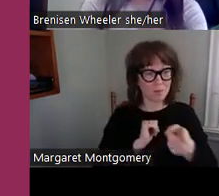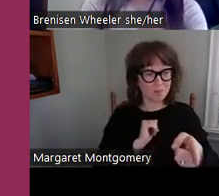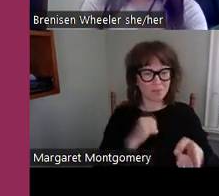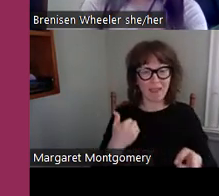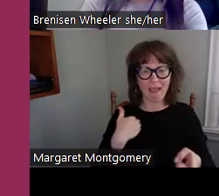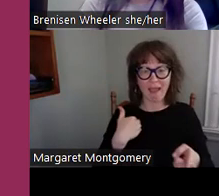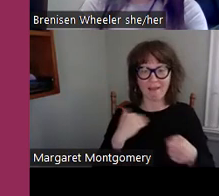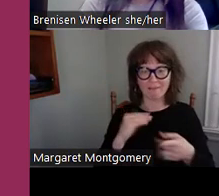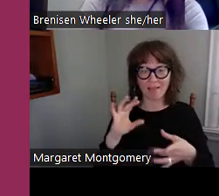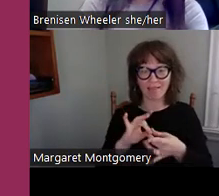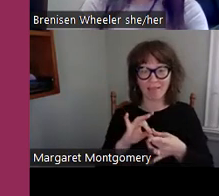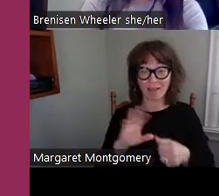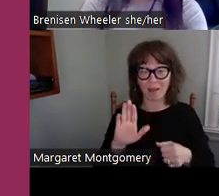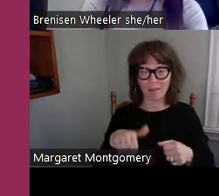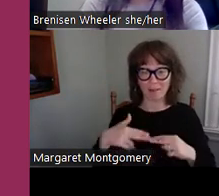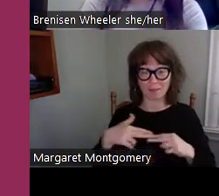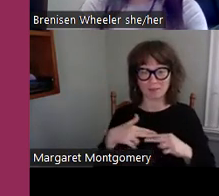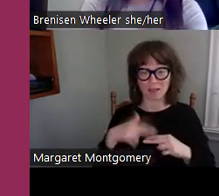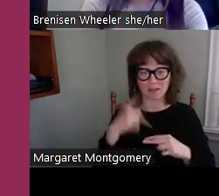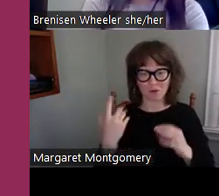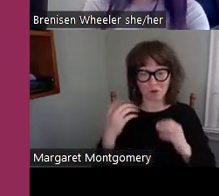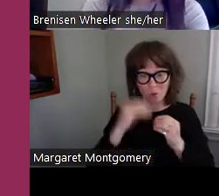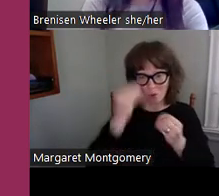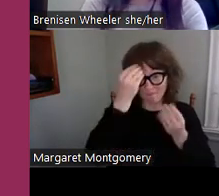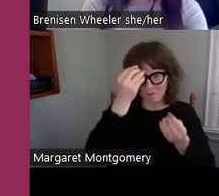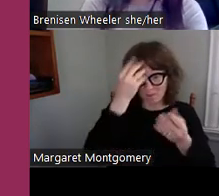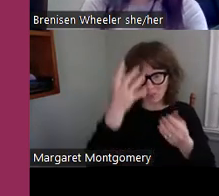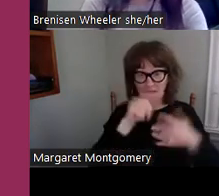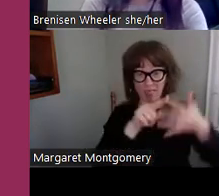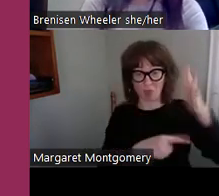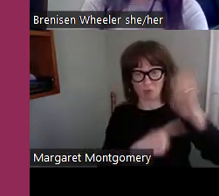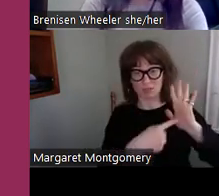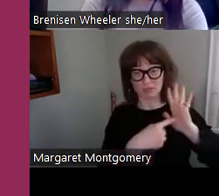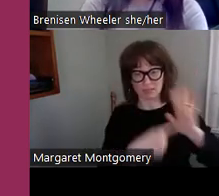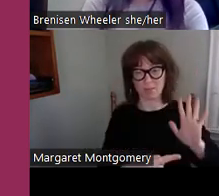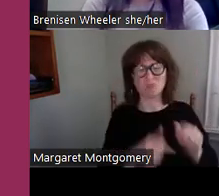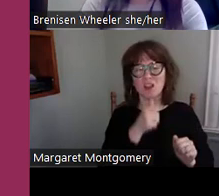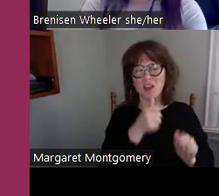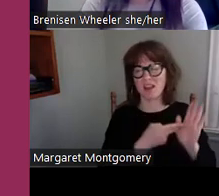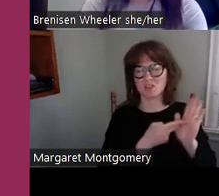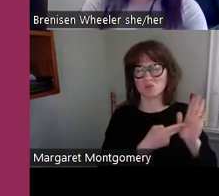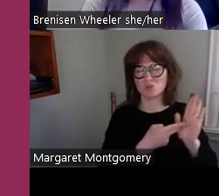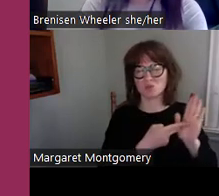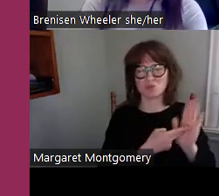13:08:26 For? why? none of those examples. Again, the person struggling with their mental health. 13:08:31 None of them are justify reasons